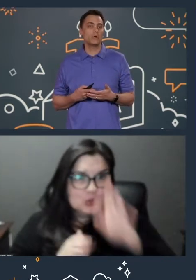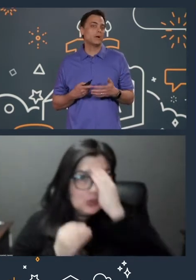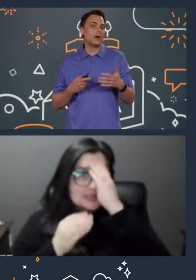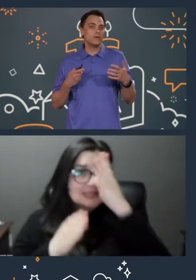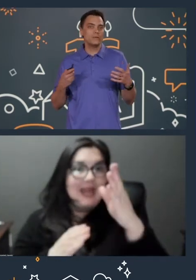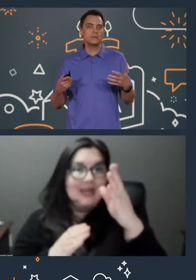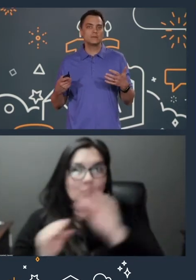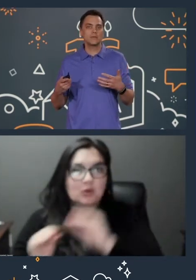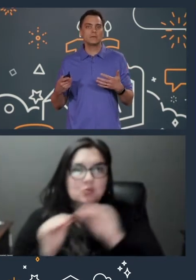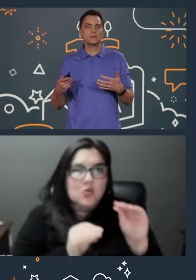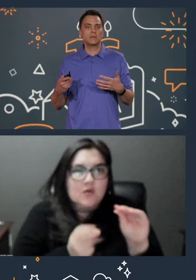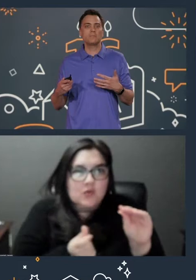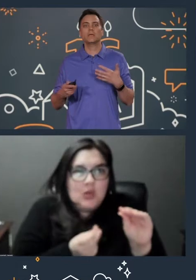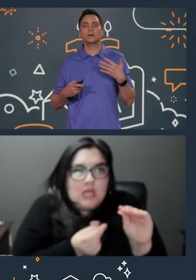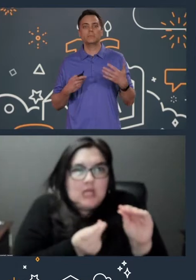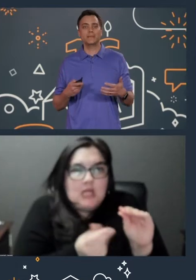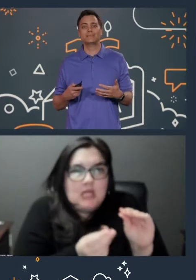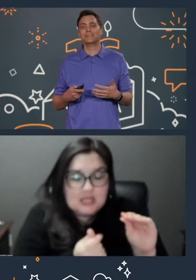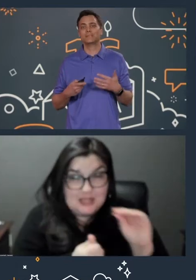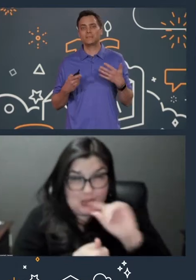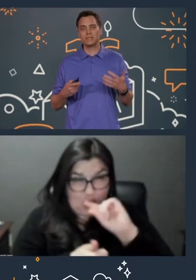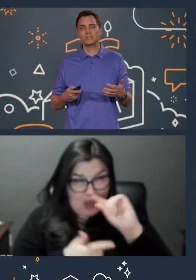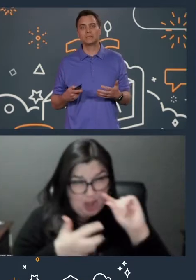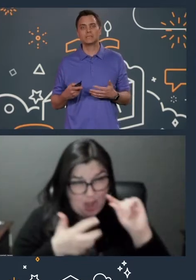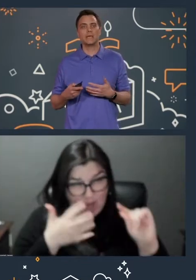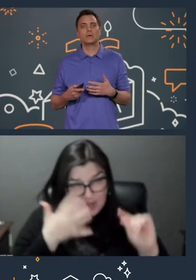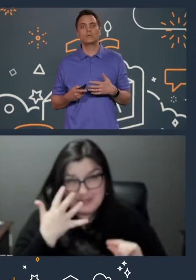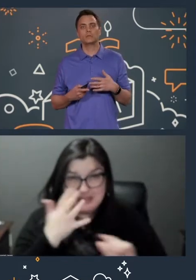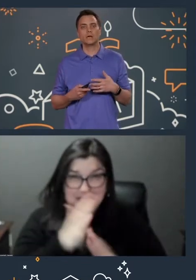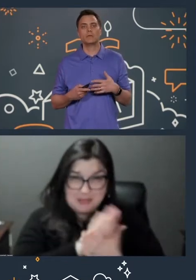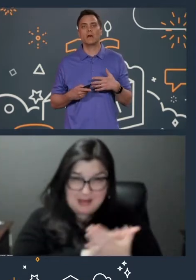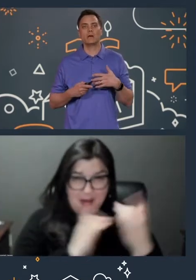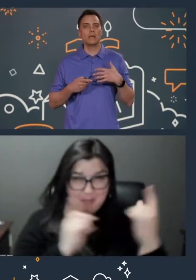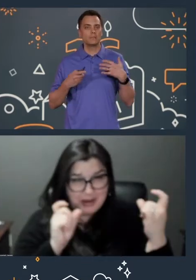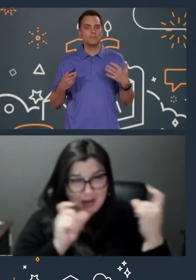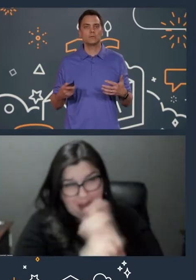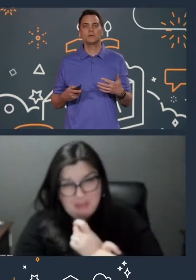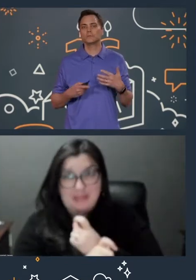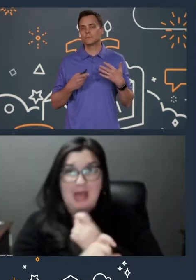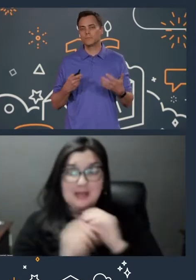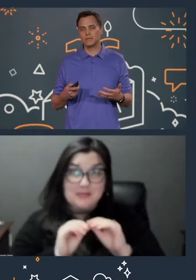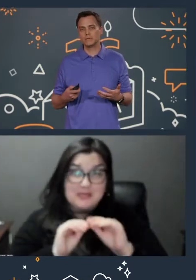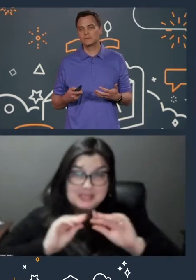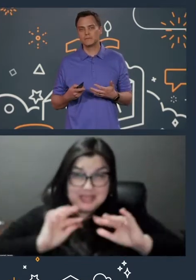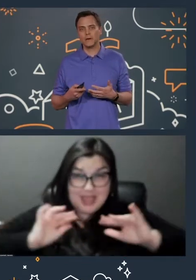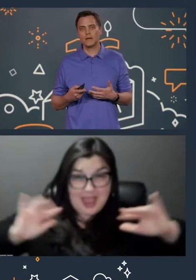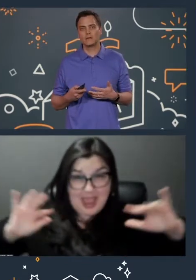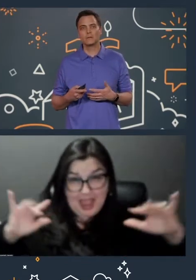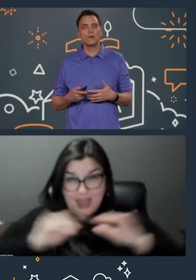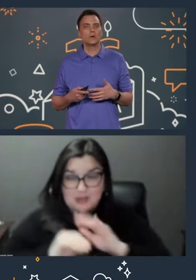Well, all of these things can be complex, especially at scale. When you're talking about millions or billions of files,